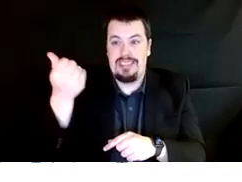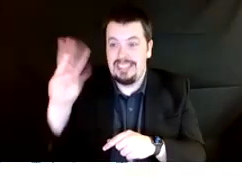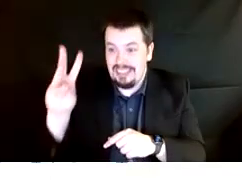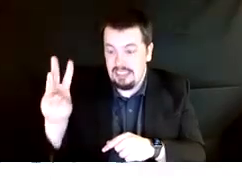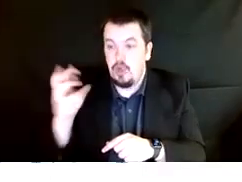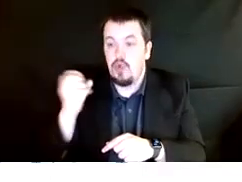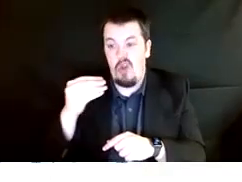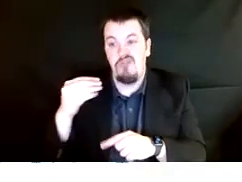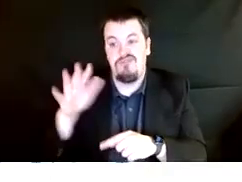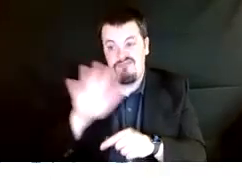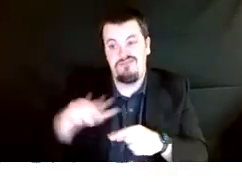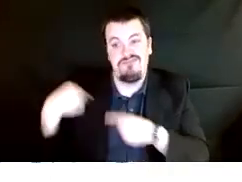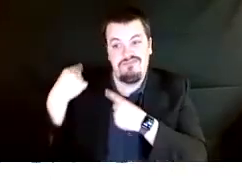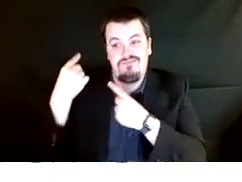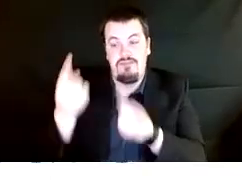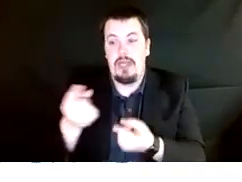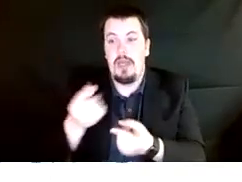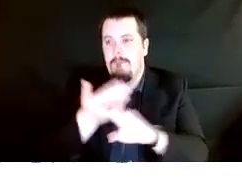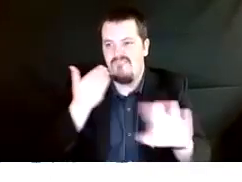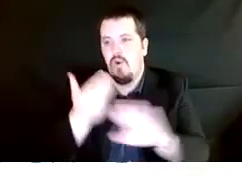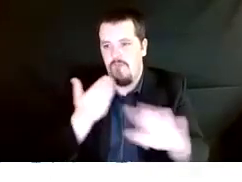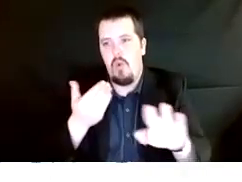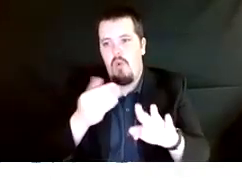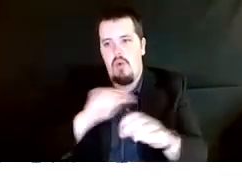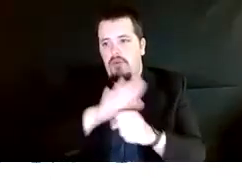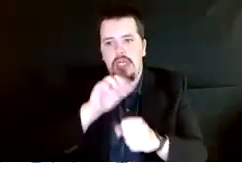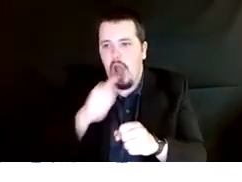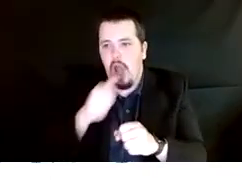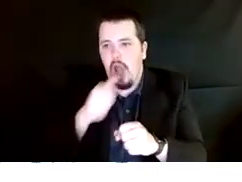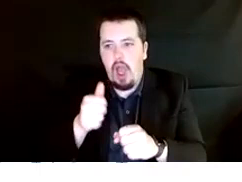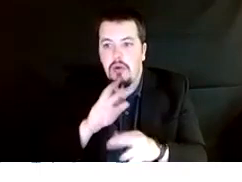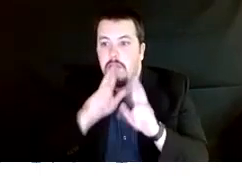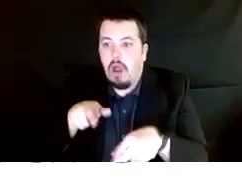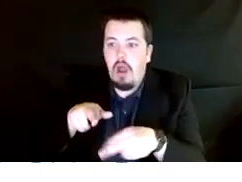been around a while, this was pre-COVID .. this was not done in response to COVID ..this was just done